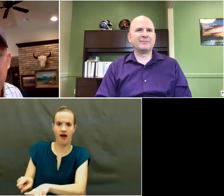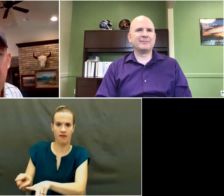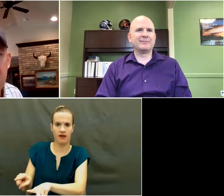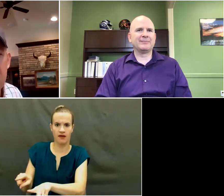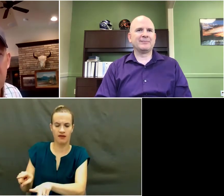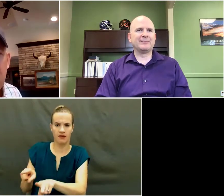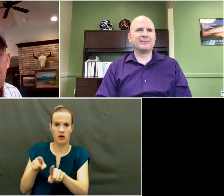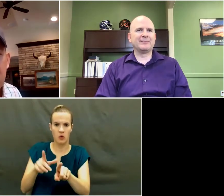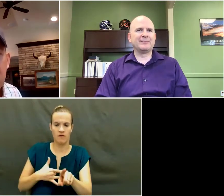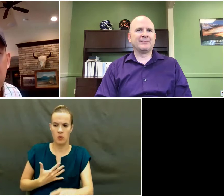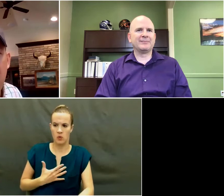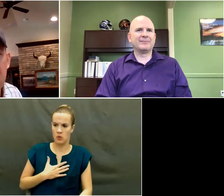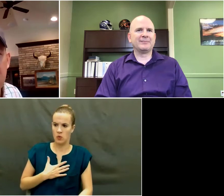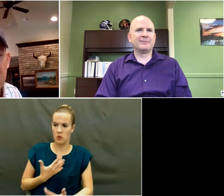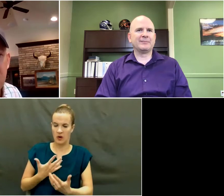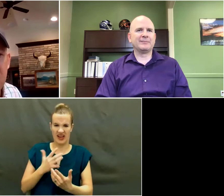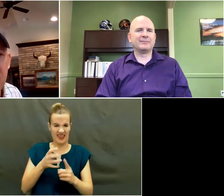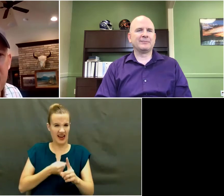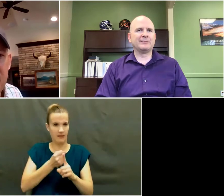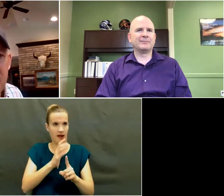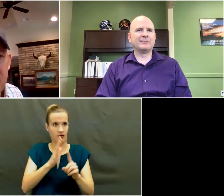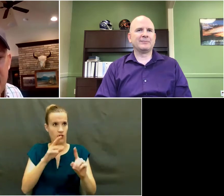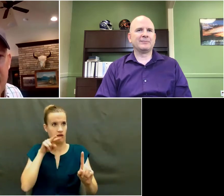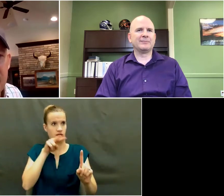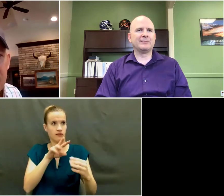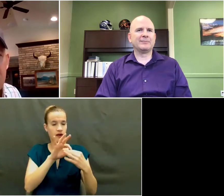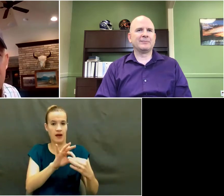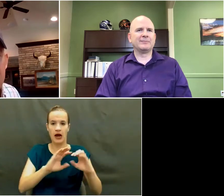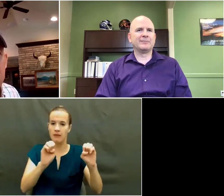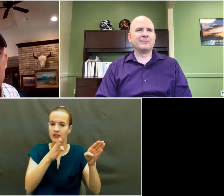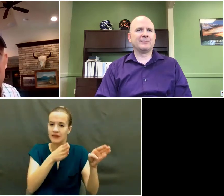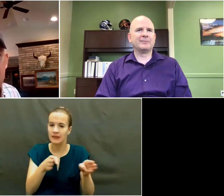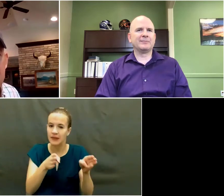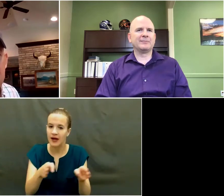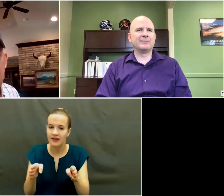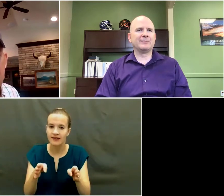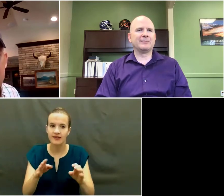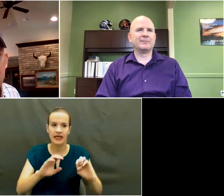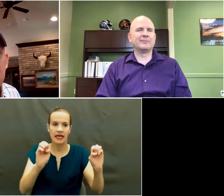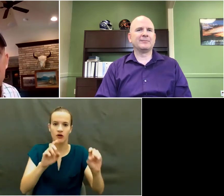preparedness and emergency response, which is something that the disability community is really,